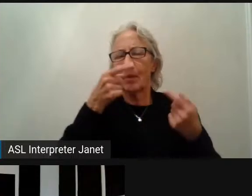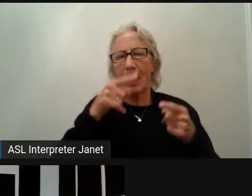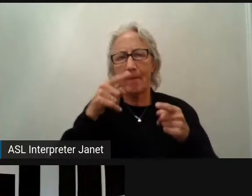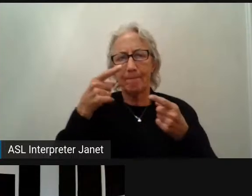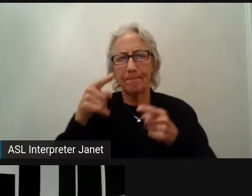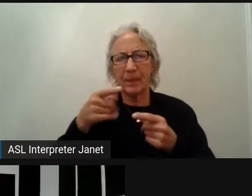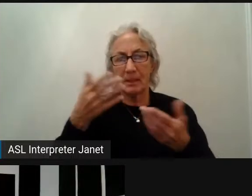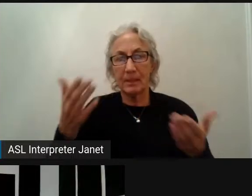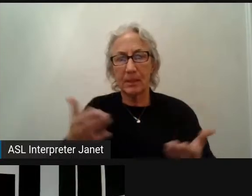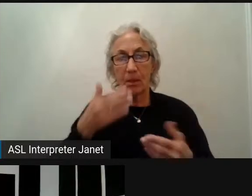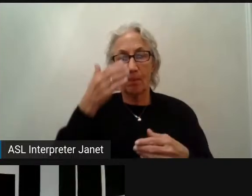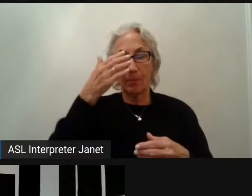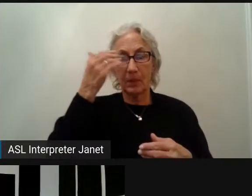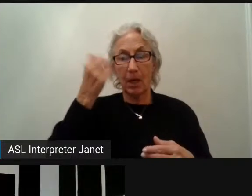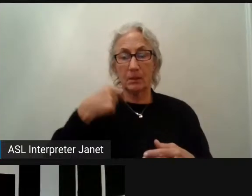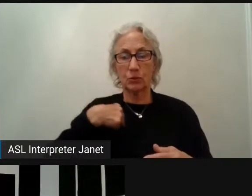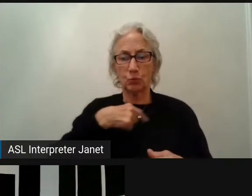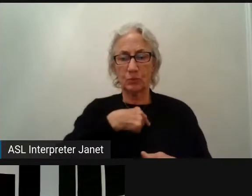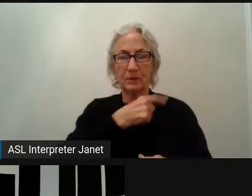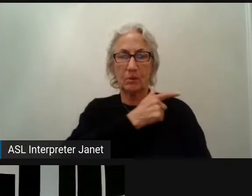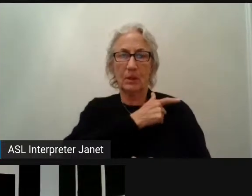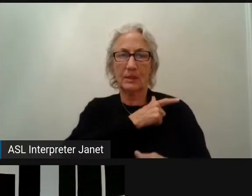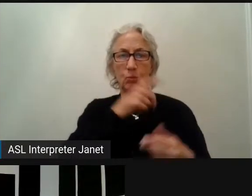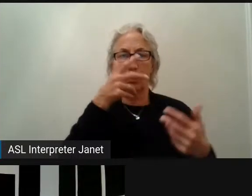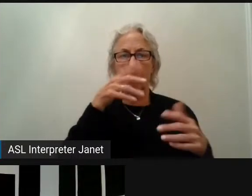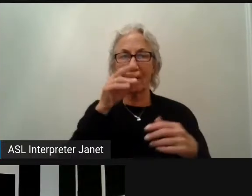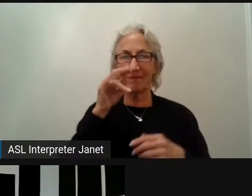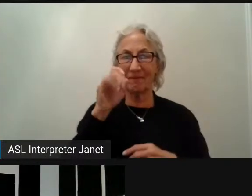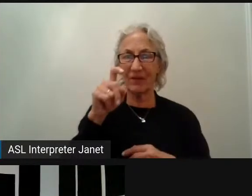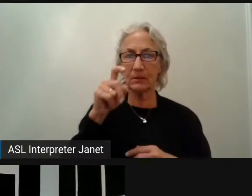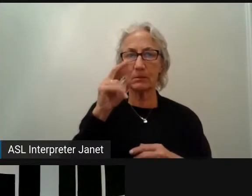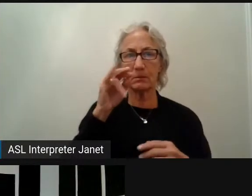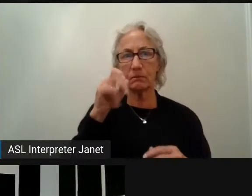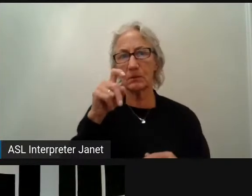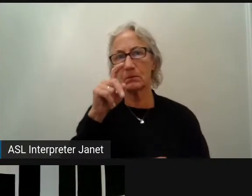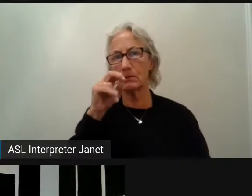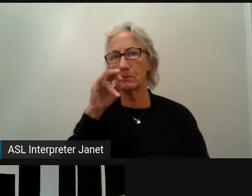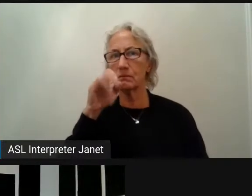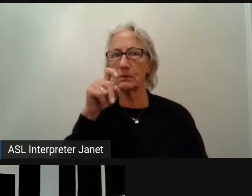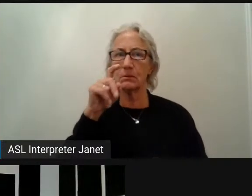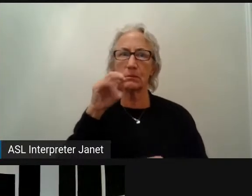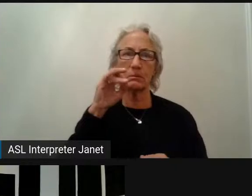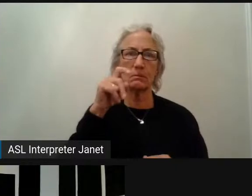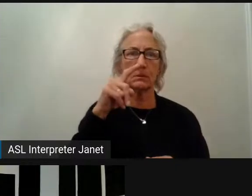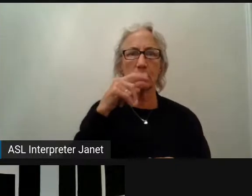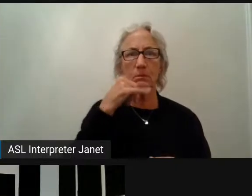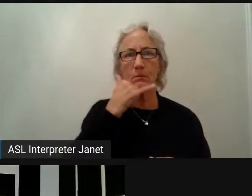And their machines that can do things for me. Same happens here. Because we are lazy we do